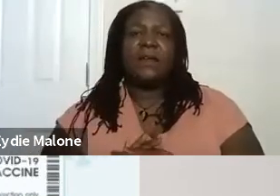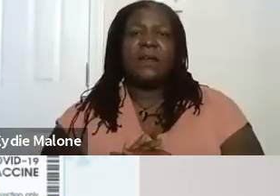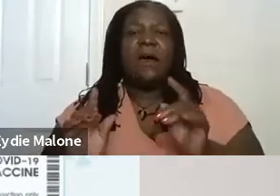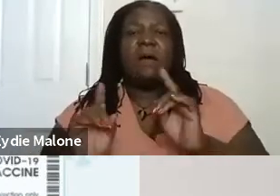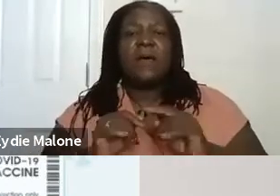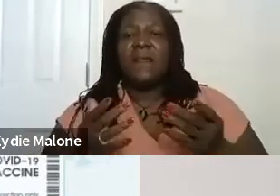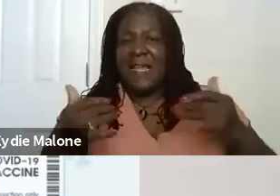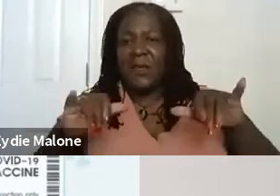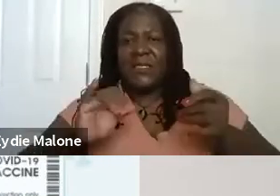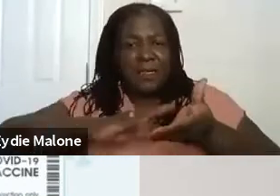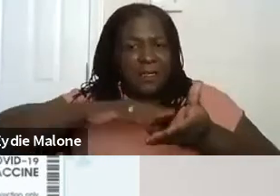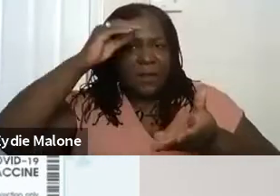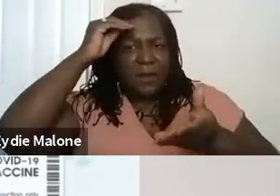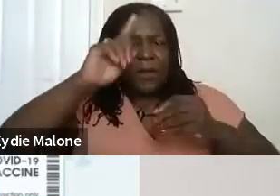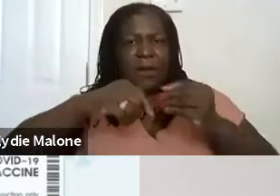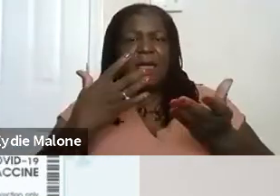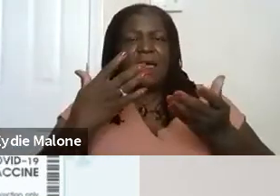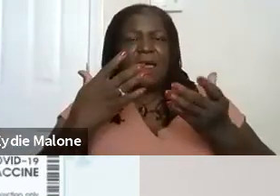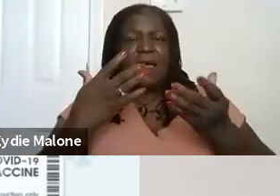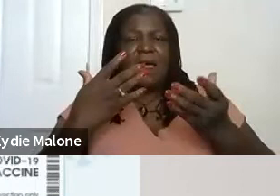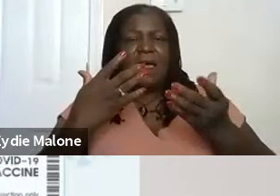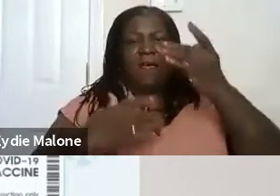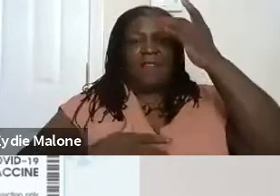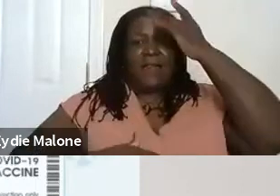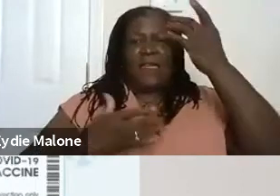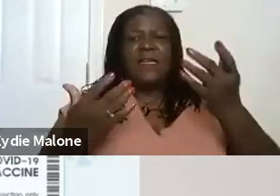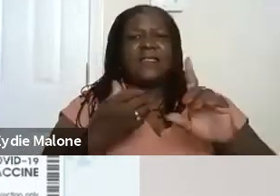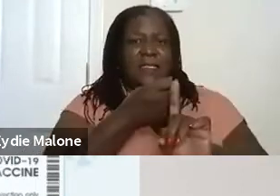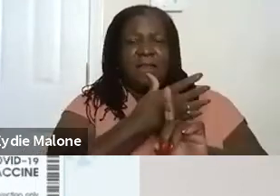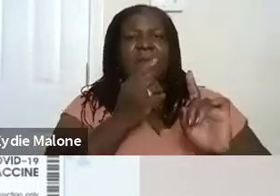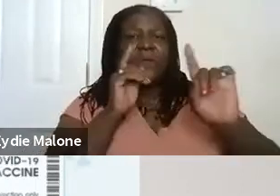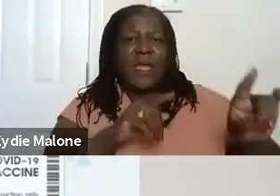about the disease that is COVID and about the reaction to the COVID vaccine and that's